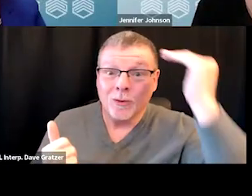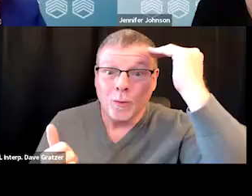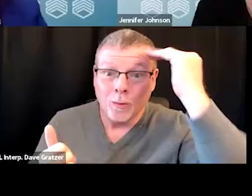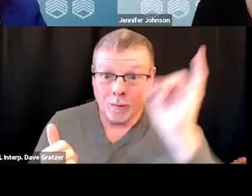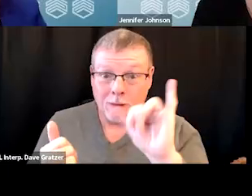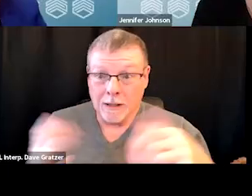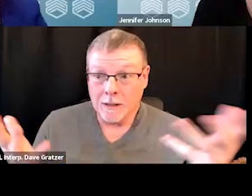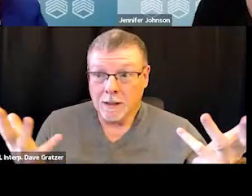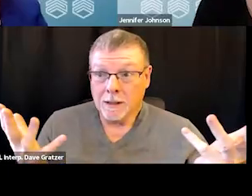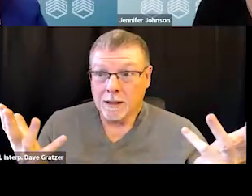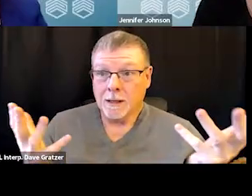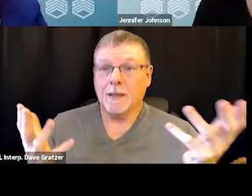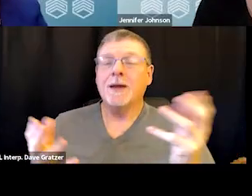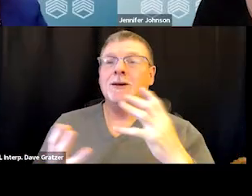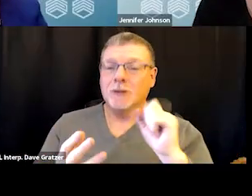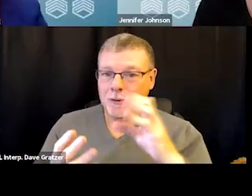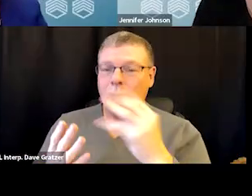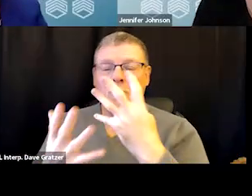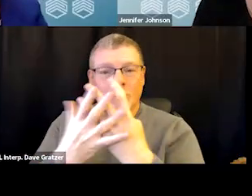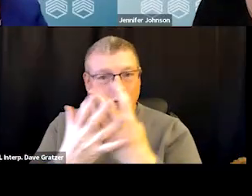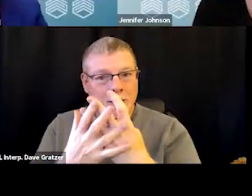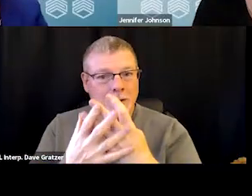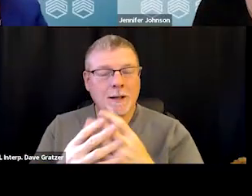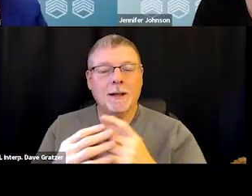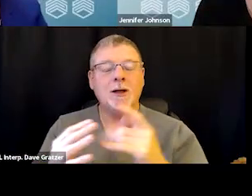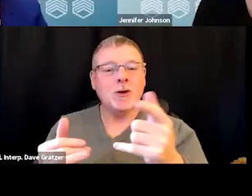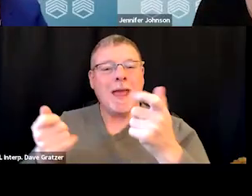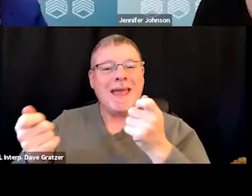So with the incarcerated, you may want to handle some of those